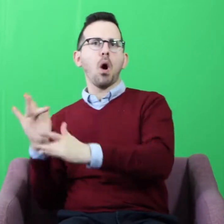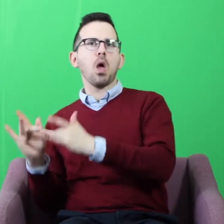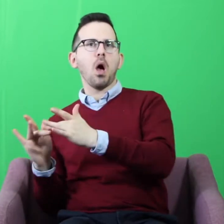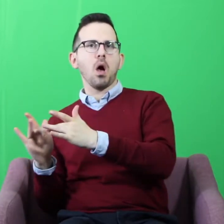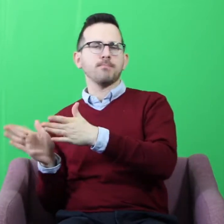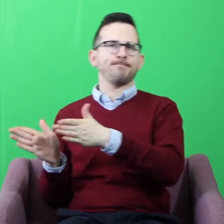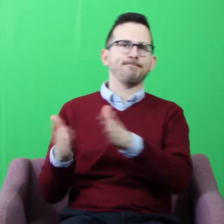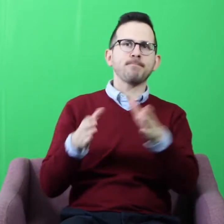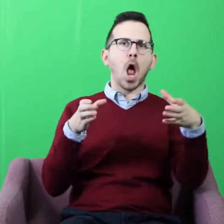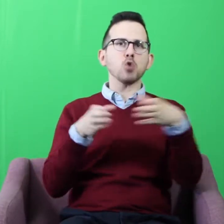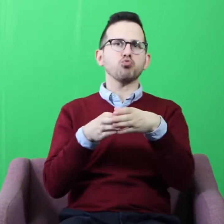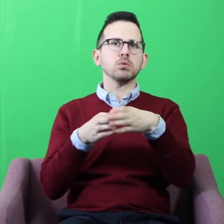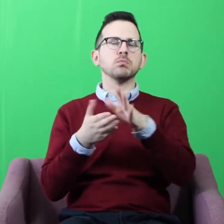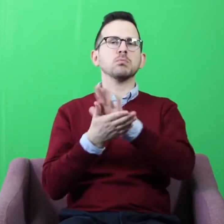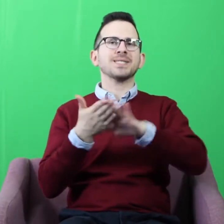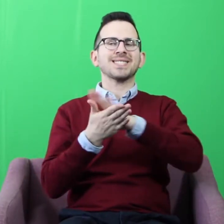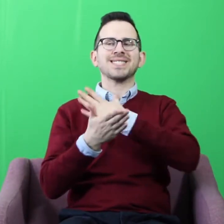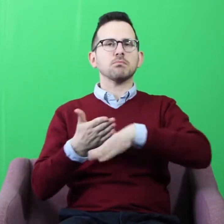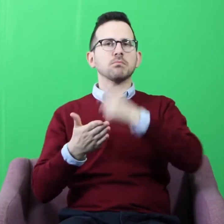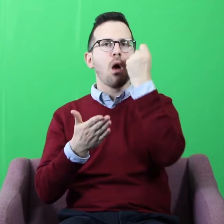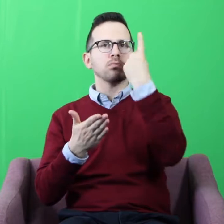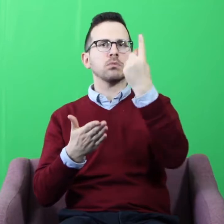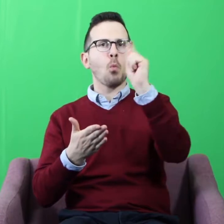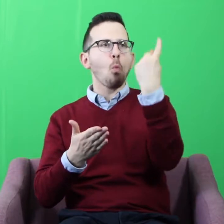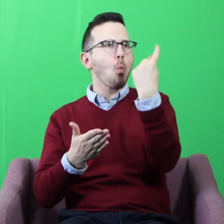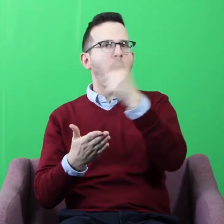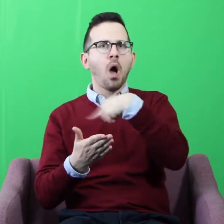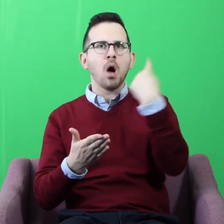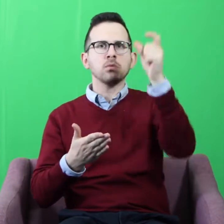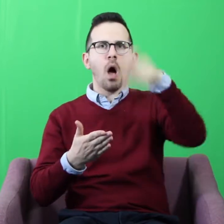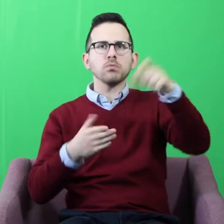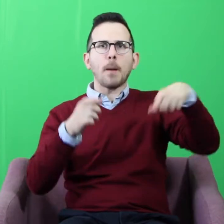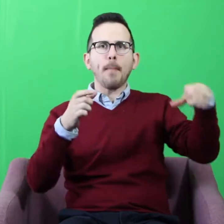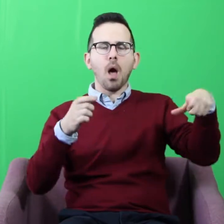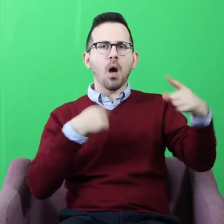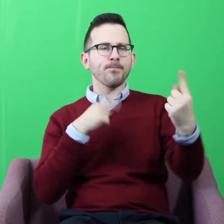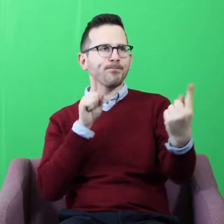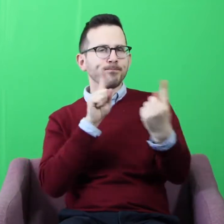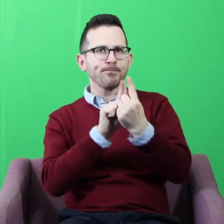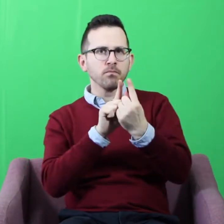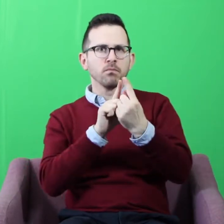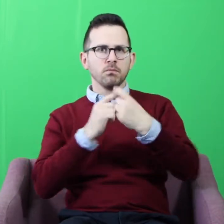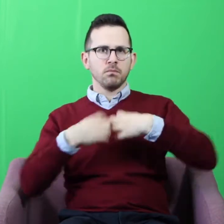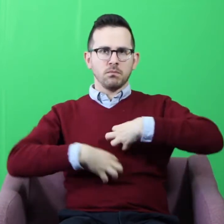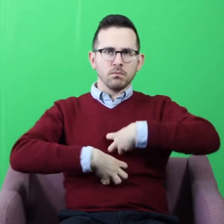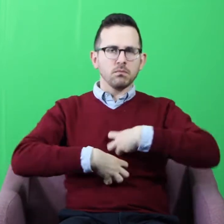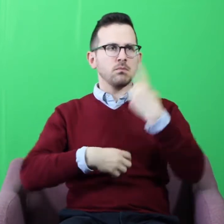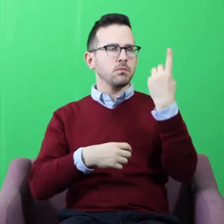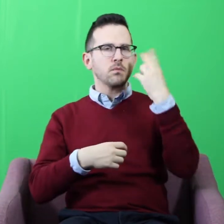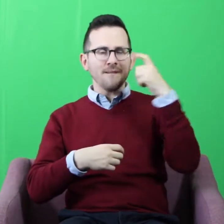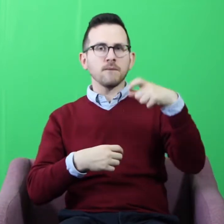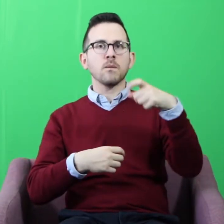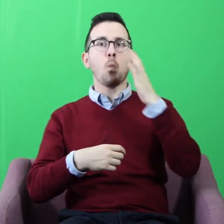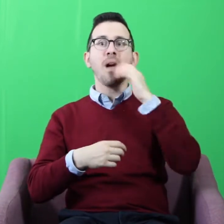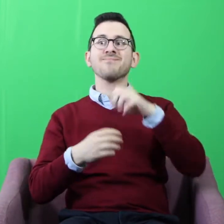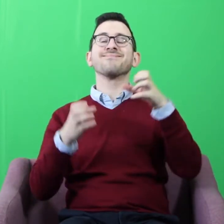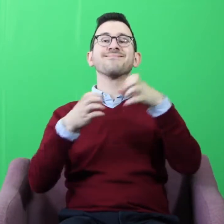Then we could test out our ideas and see what Deaf people actually want.